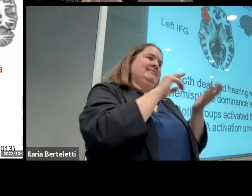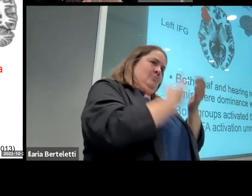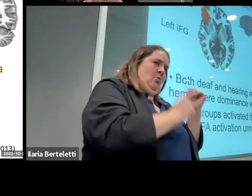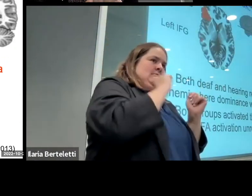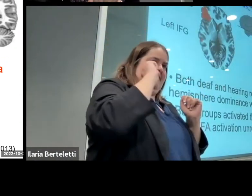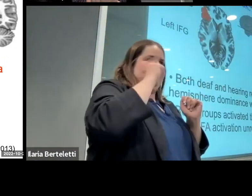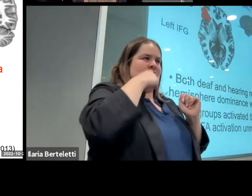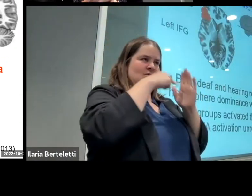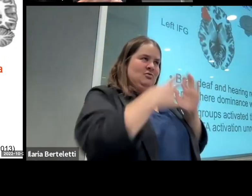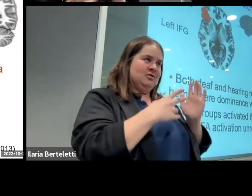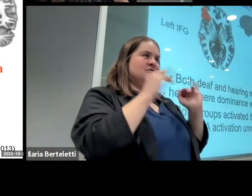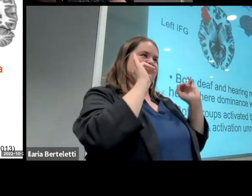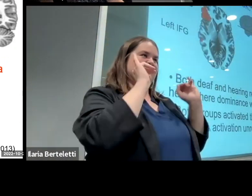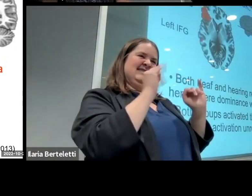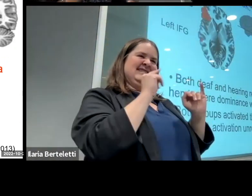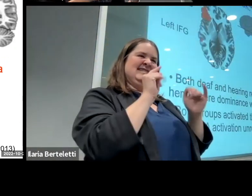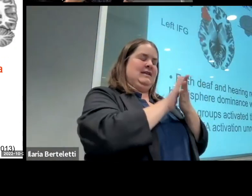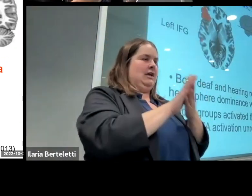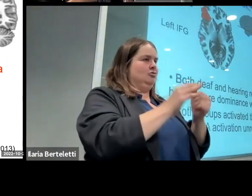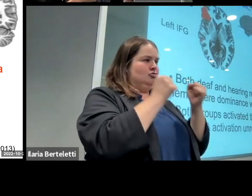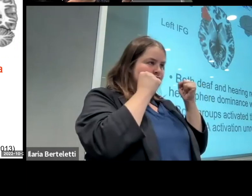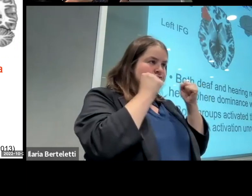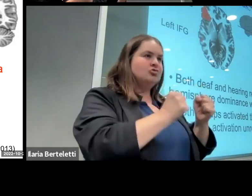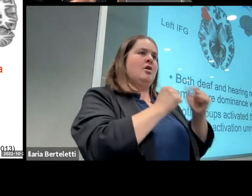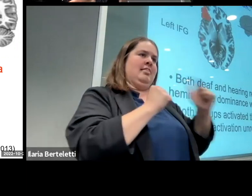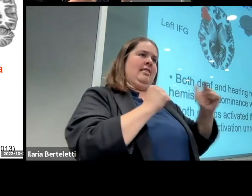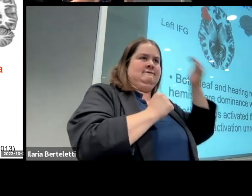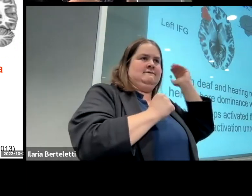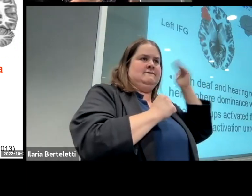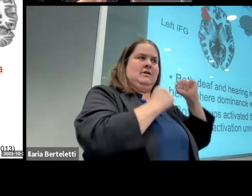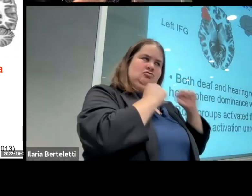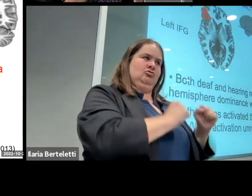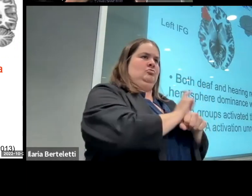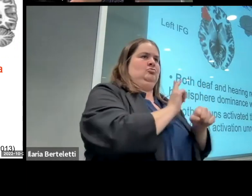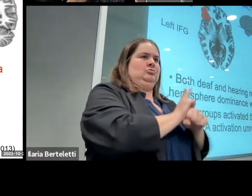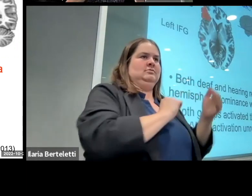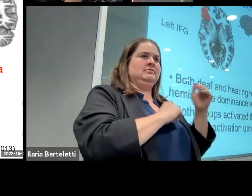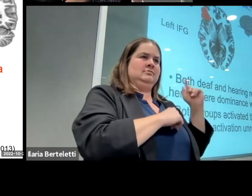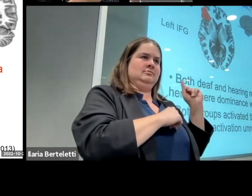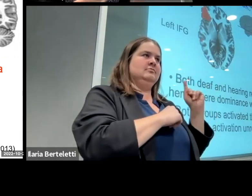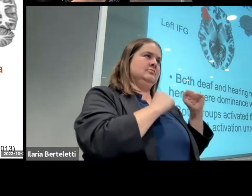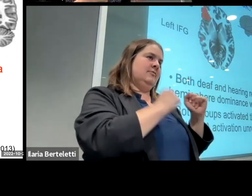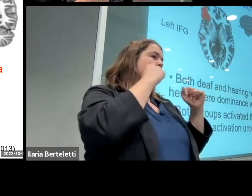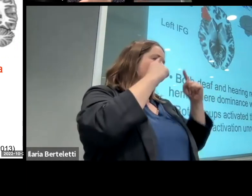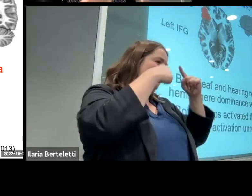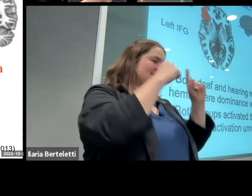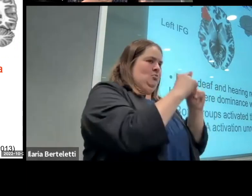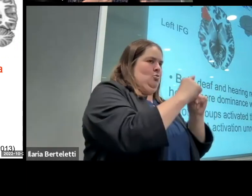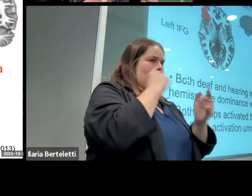And we also see activation. Similar activation in this visual word form area there, the one that's down at the bottom of the brain.